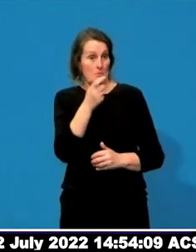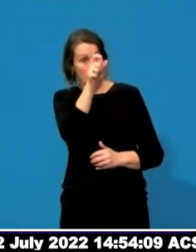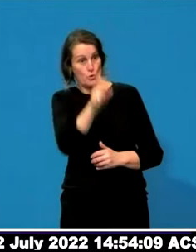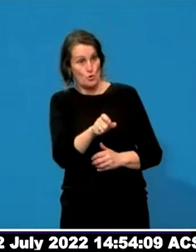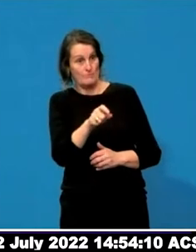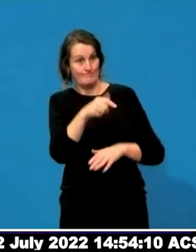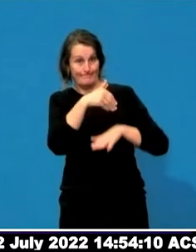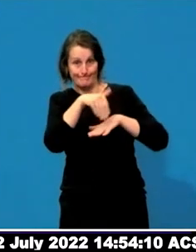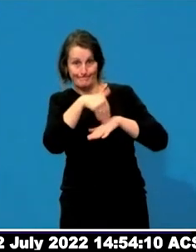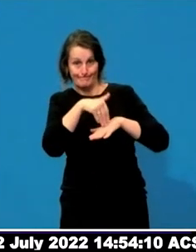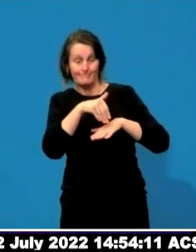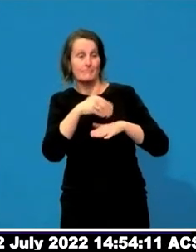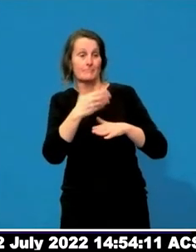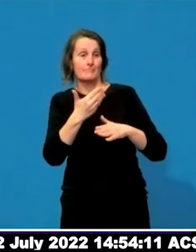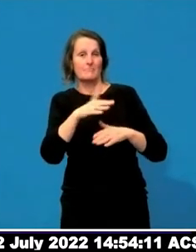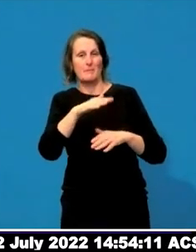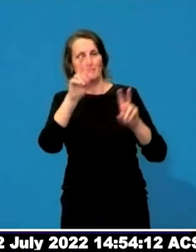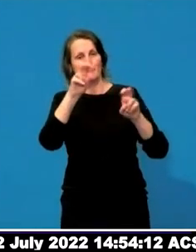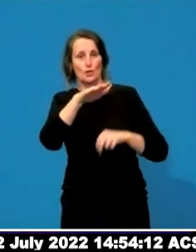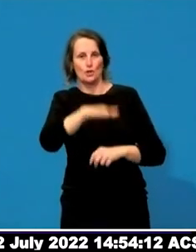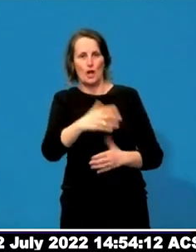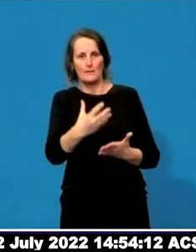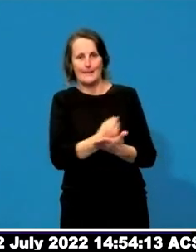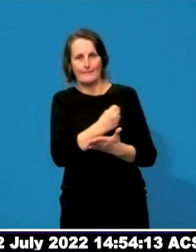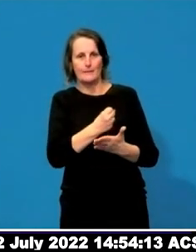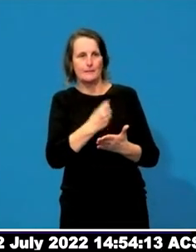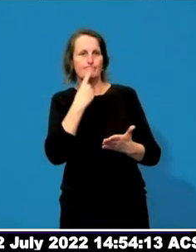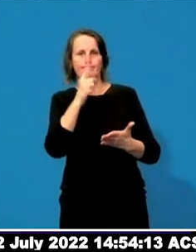under child safety or under, you know, something to do with alcohol